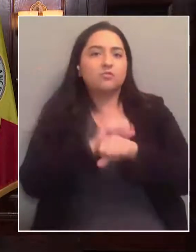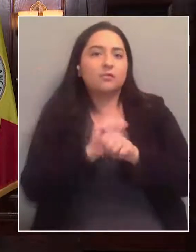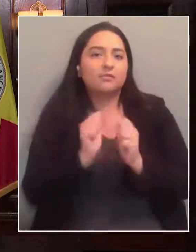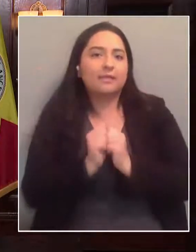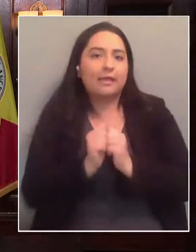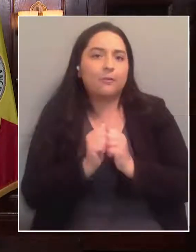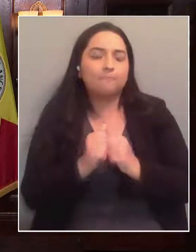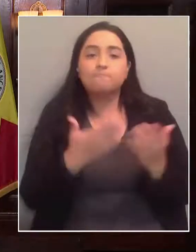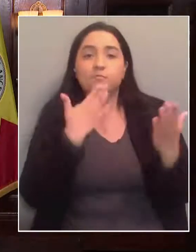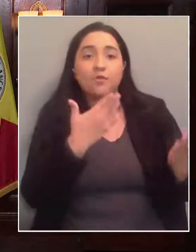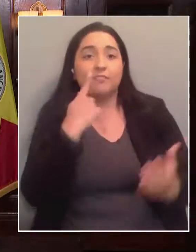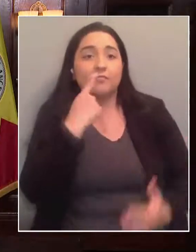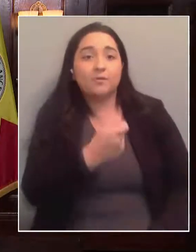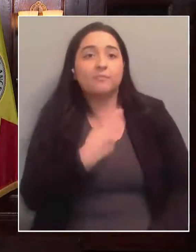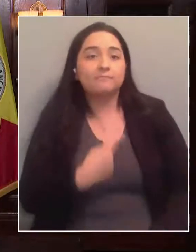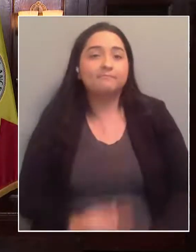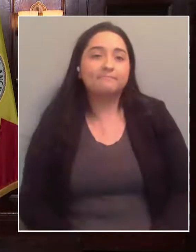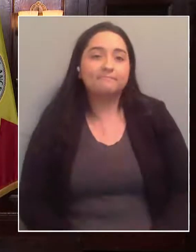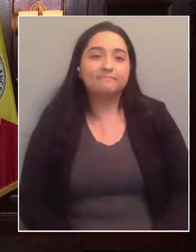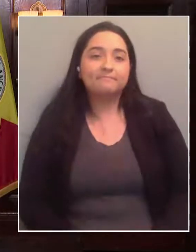THANK YOU, MAYOR. Mayor Garcetti: NEXT QUESTION PLEASE.